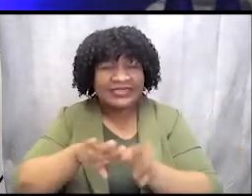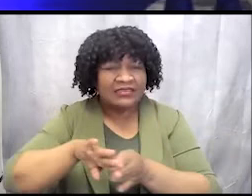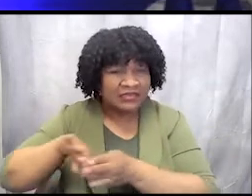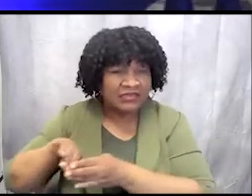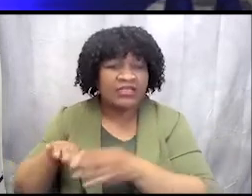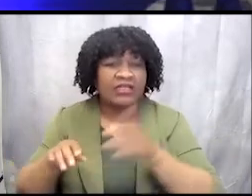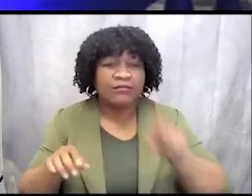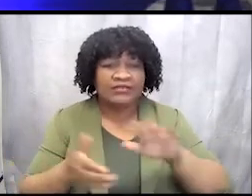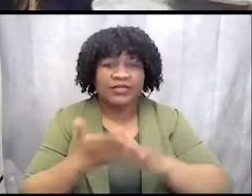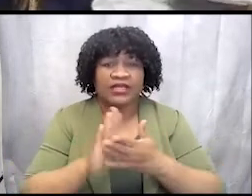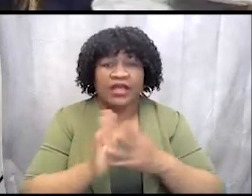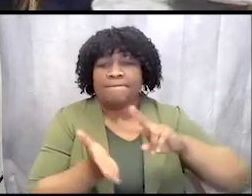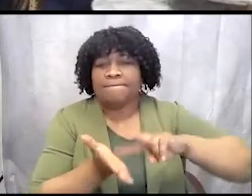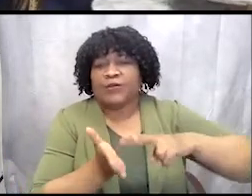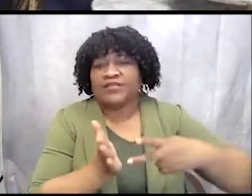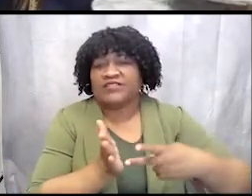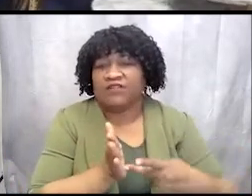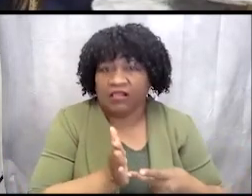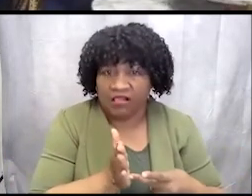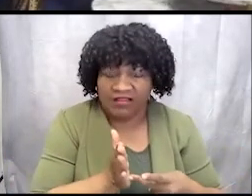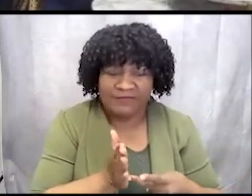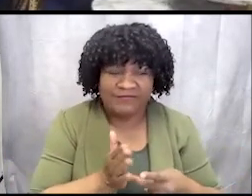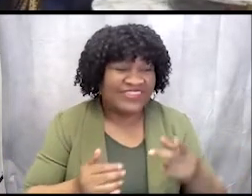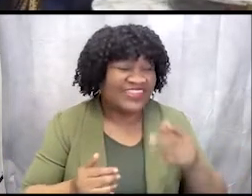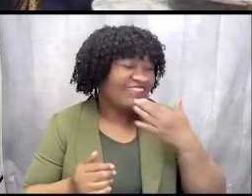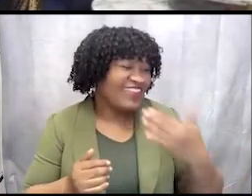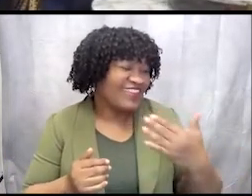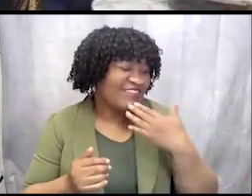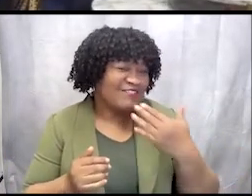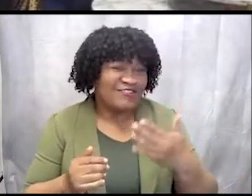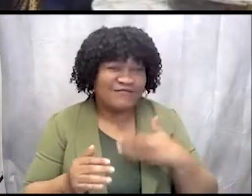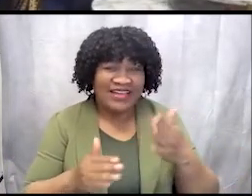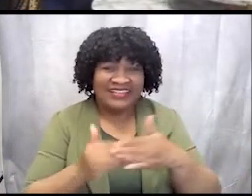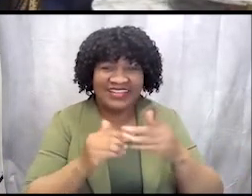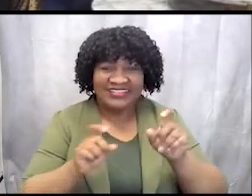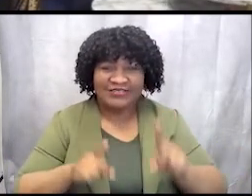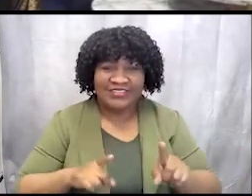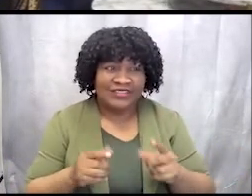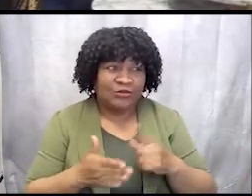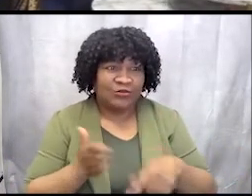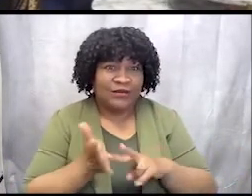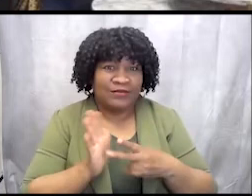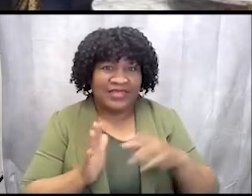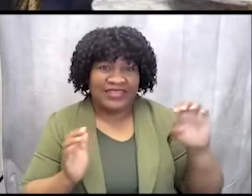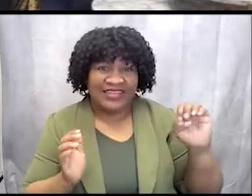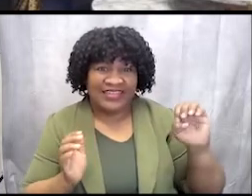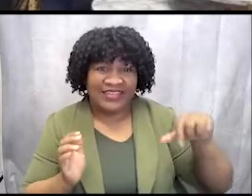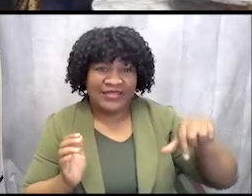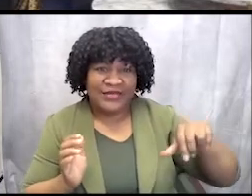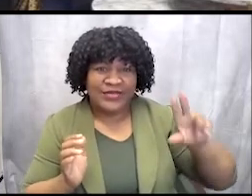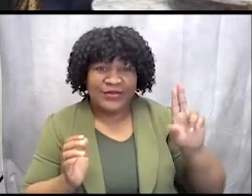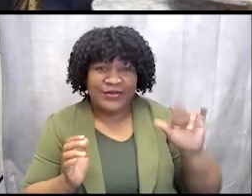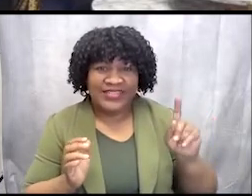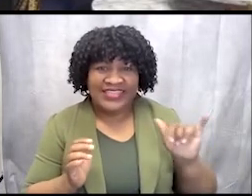Thank you. It leads to the next question, which is, what is equity? There's been so much conversation,